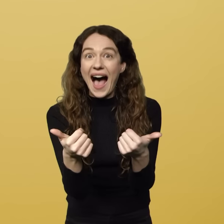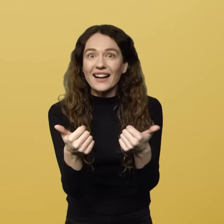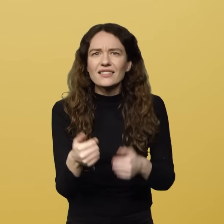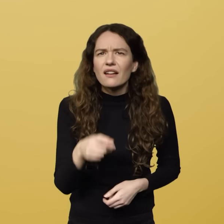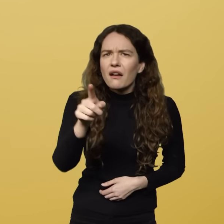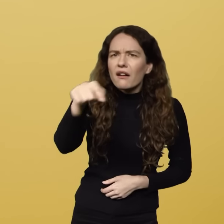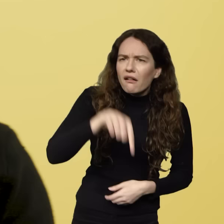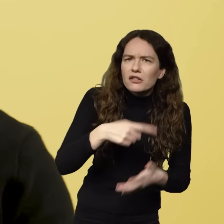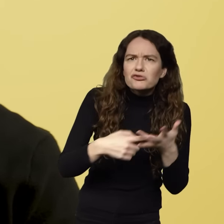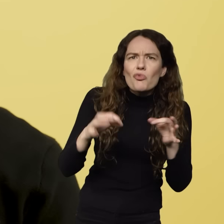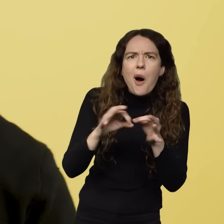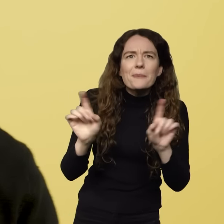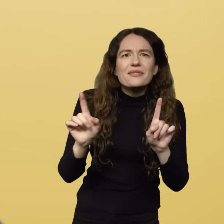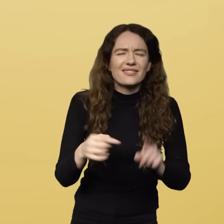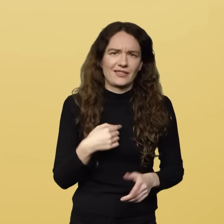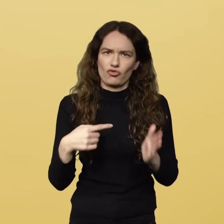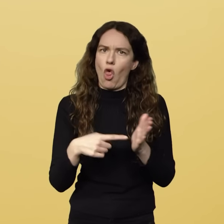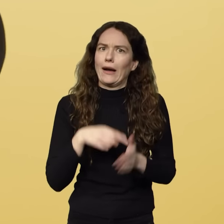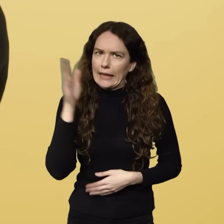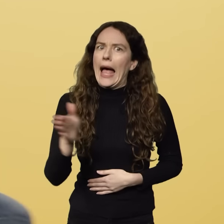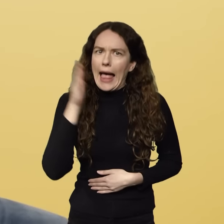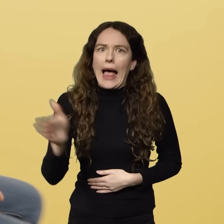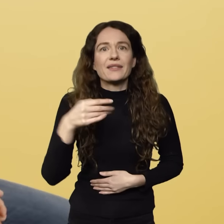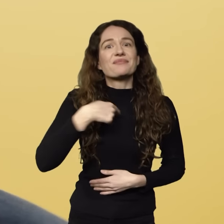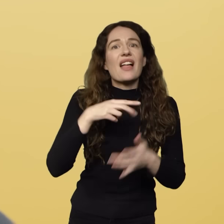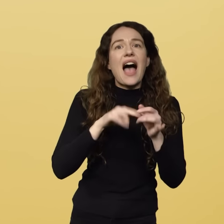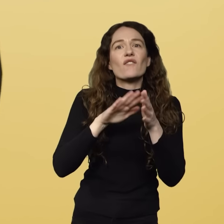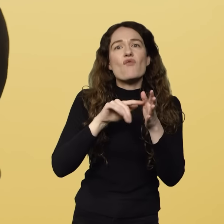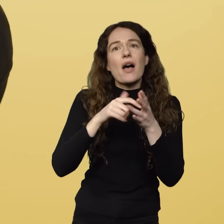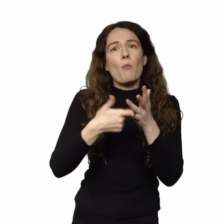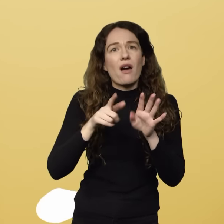Hi. And what brings you here Rob? I go to the toilet a lot.